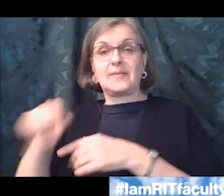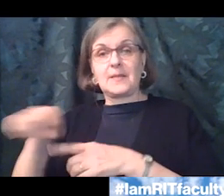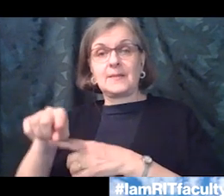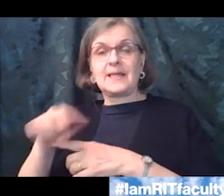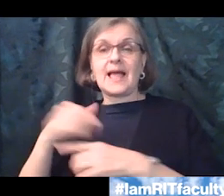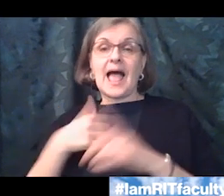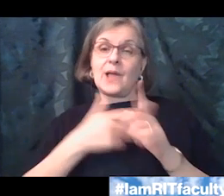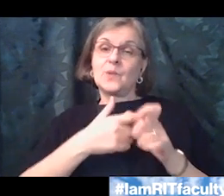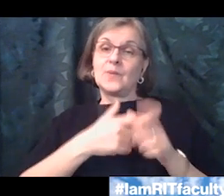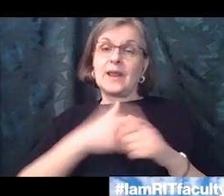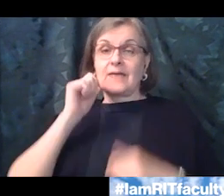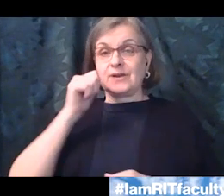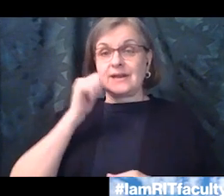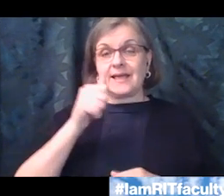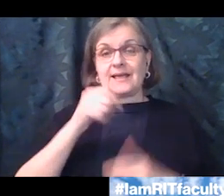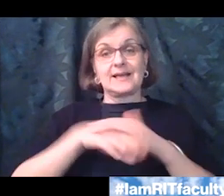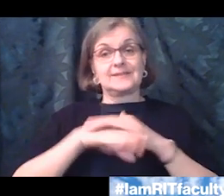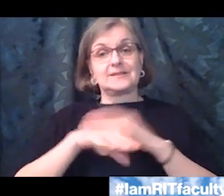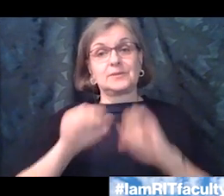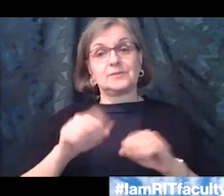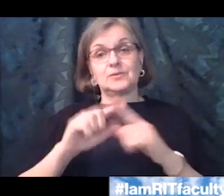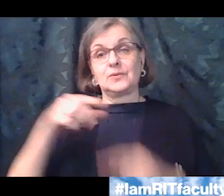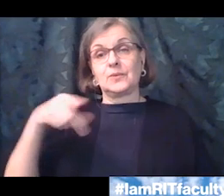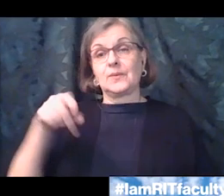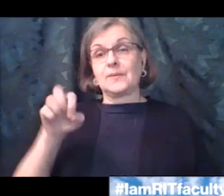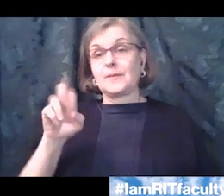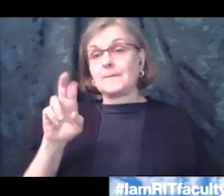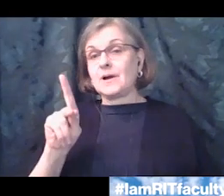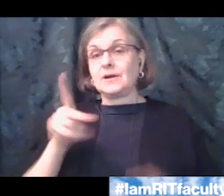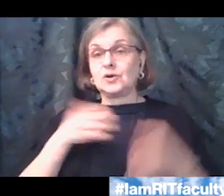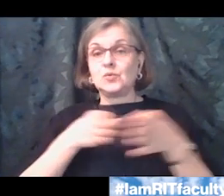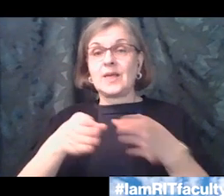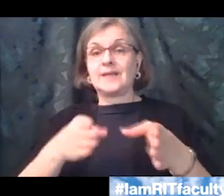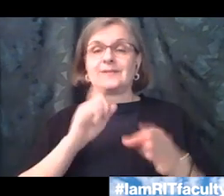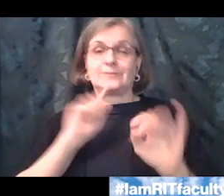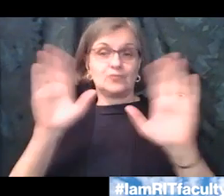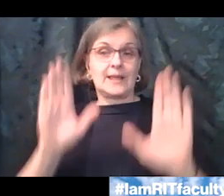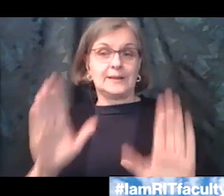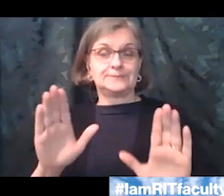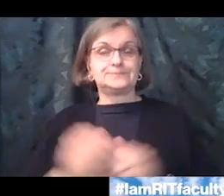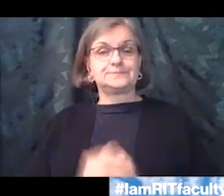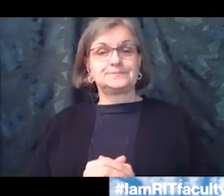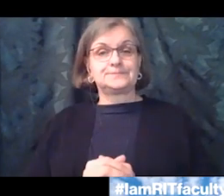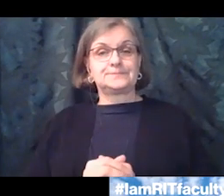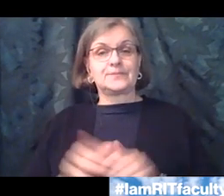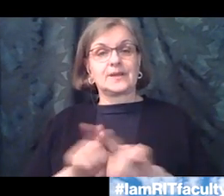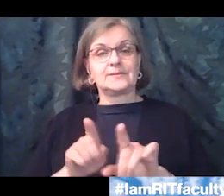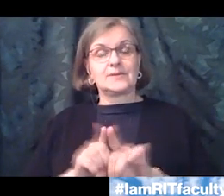And the accessibility to those parks and trails is fantastic. There's also a large community of runners